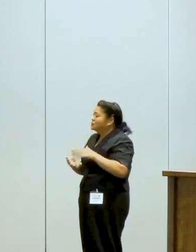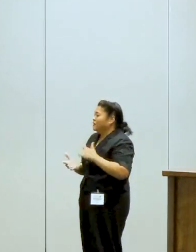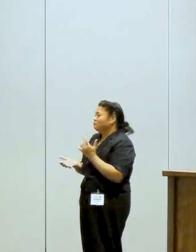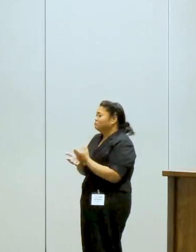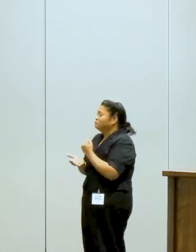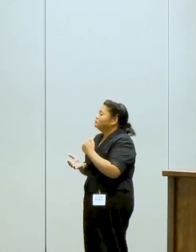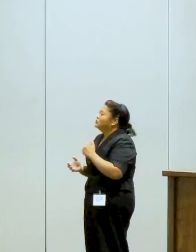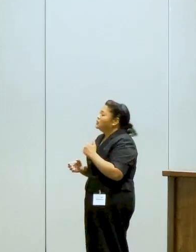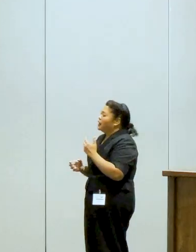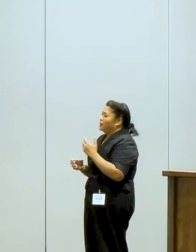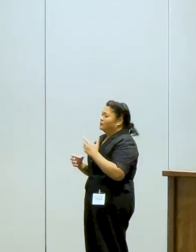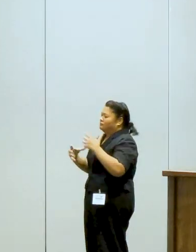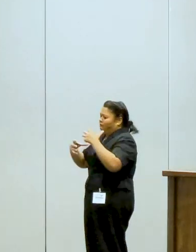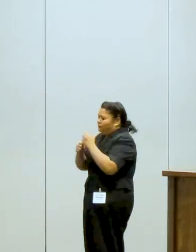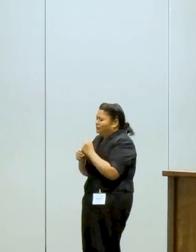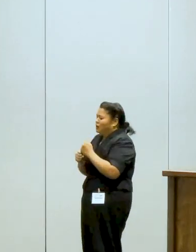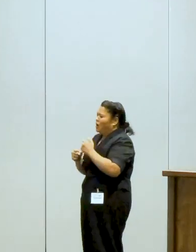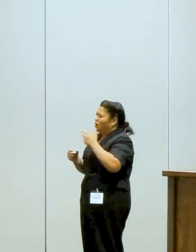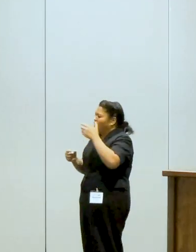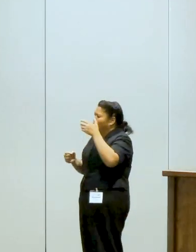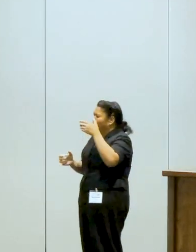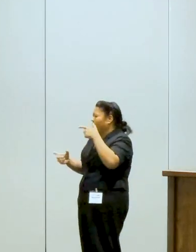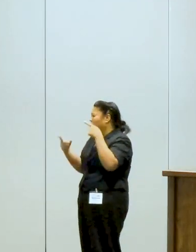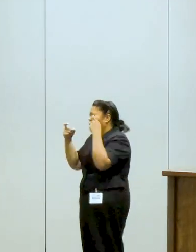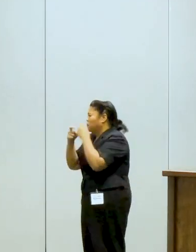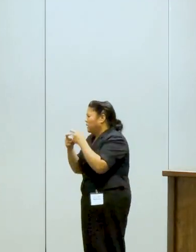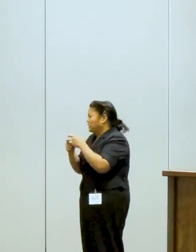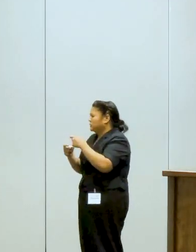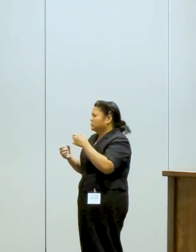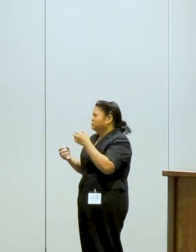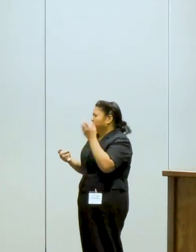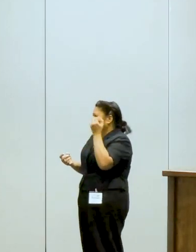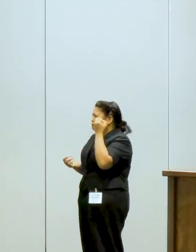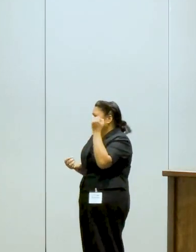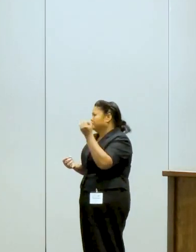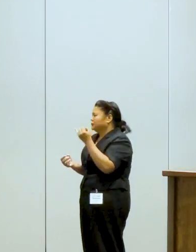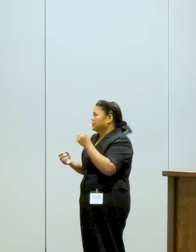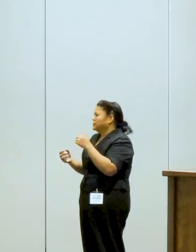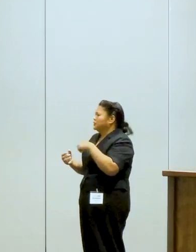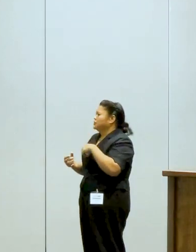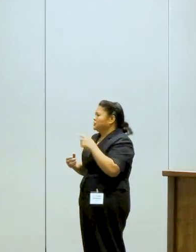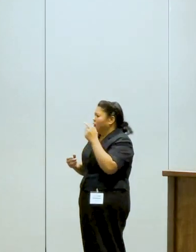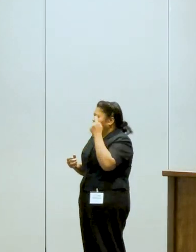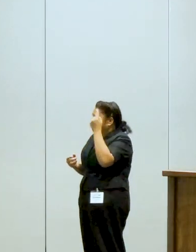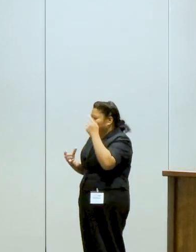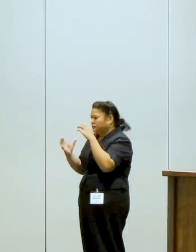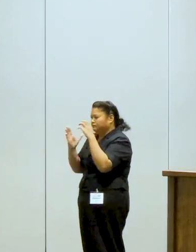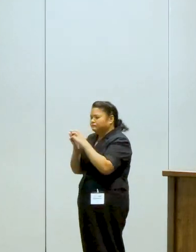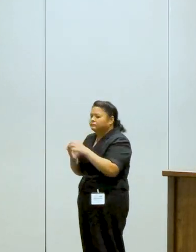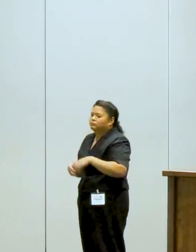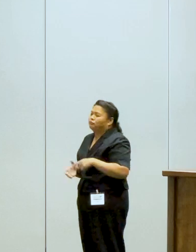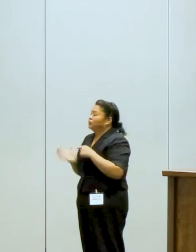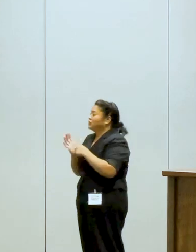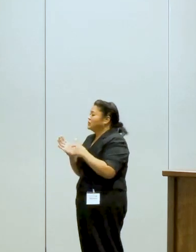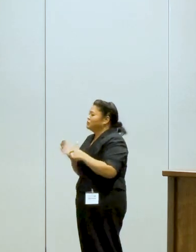complex material, and they still can retain the key meaning of it. Okay, so, for example, summarize this article in five